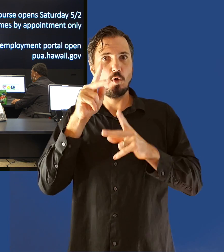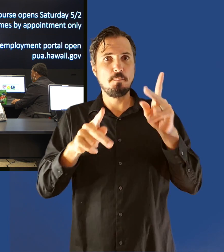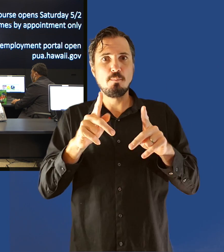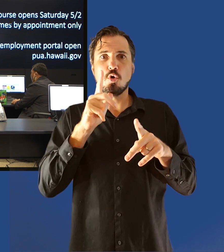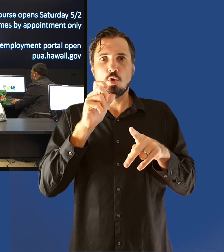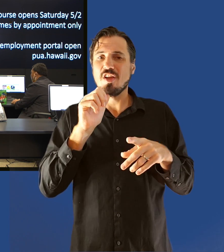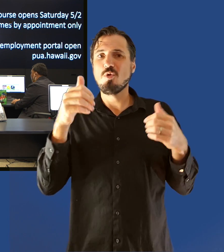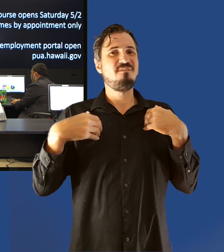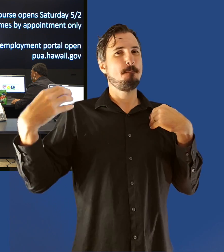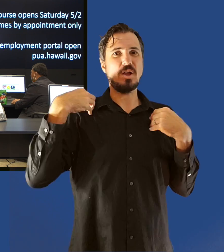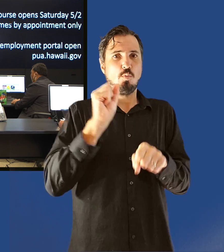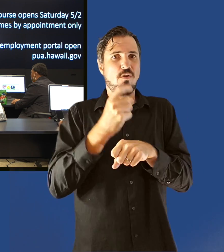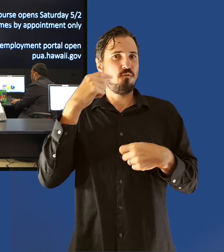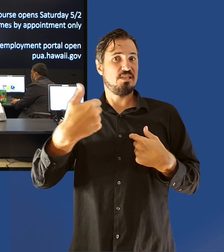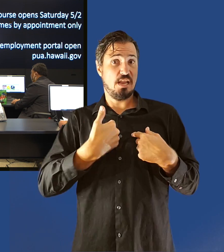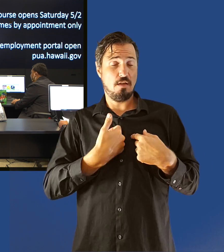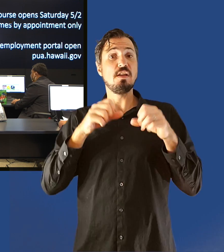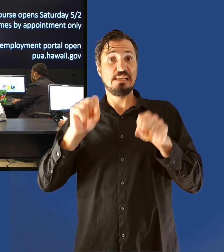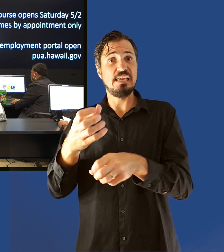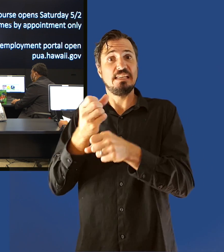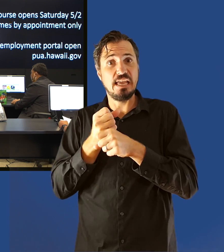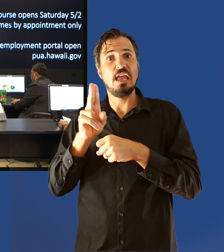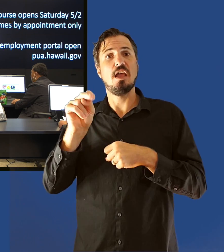and independent contractors to receive unemployment assistance.